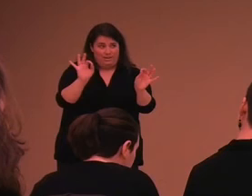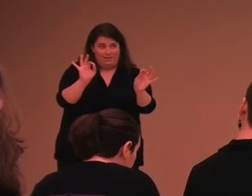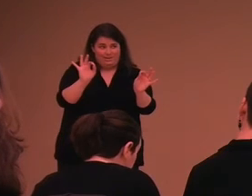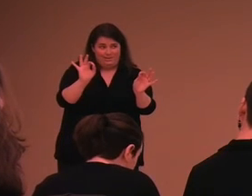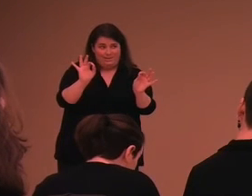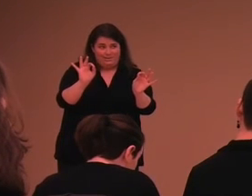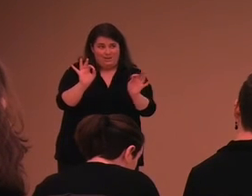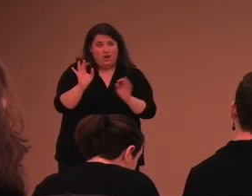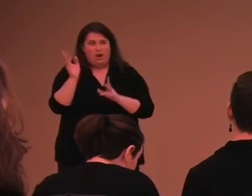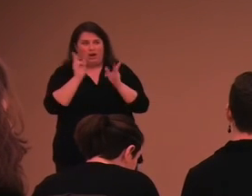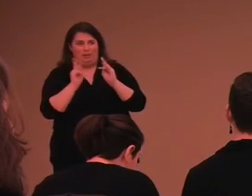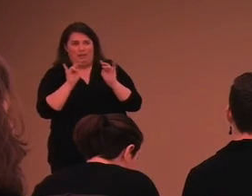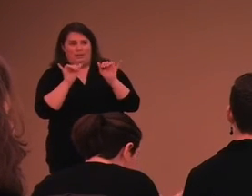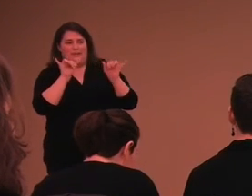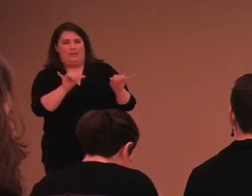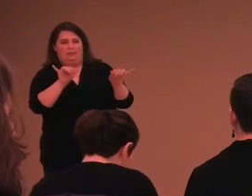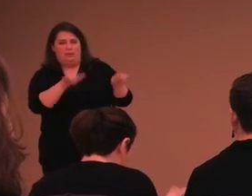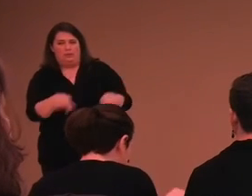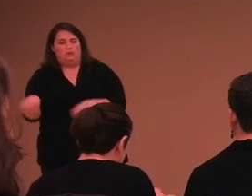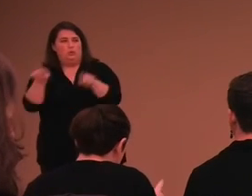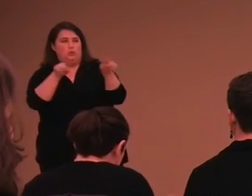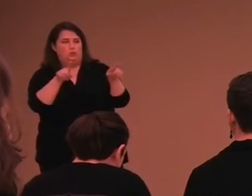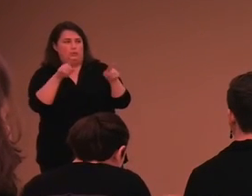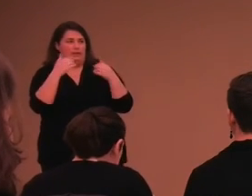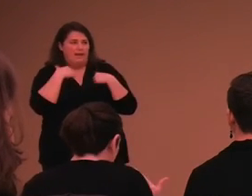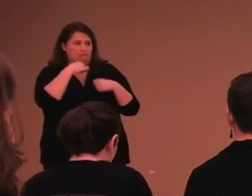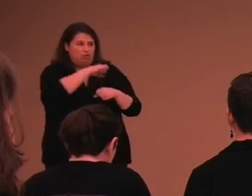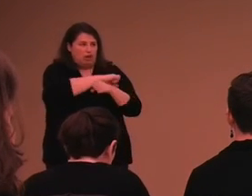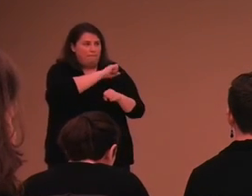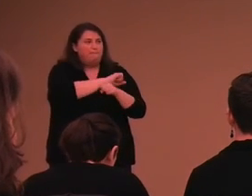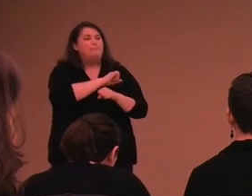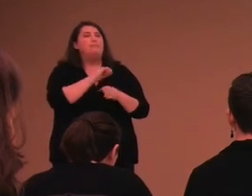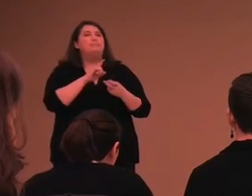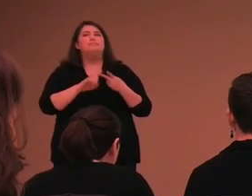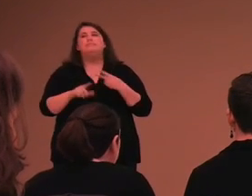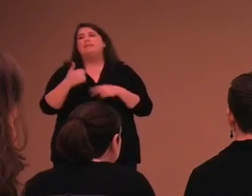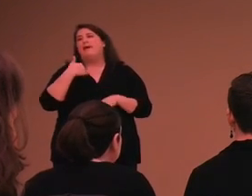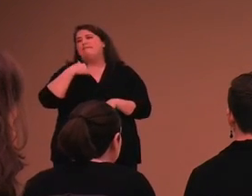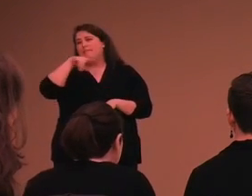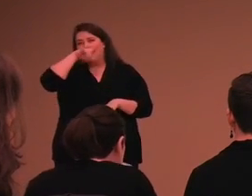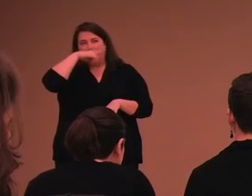People just like you are they have jobs. They have kids they have families